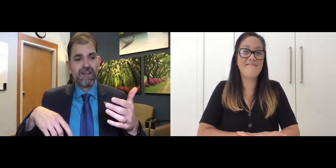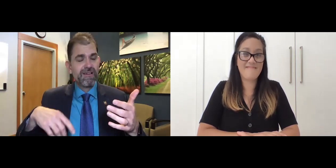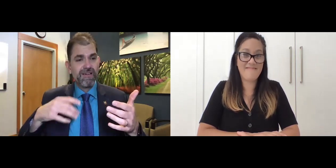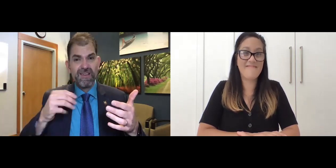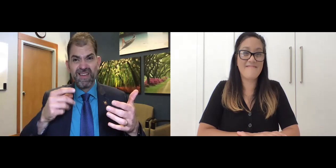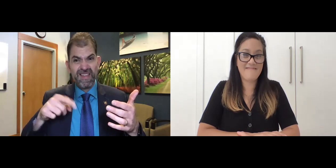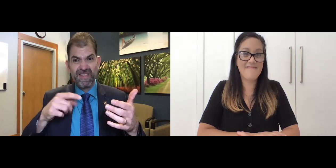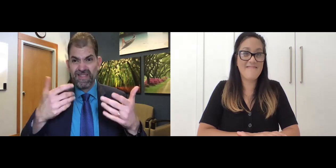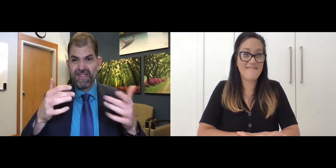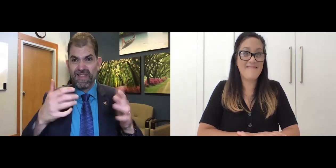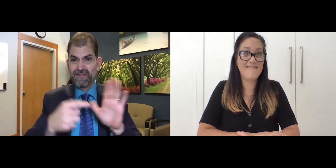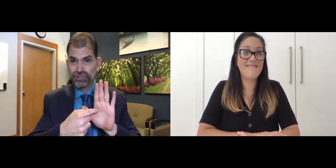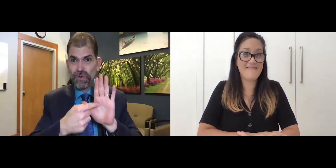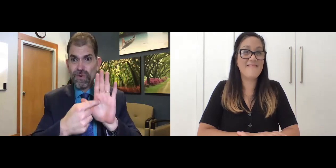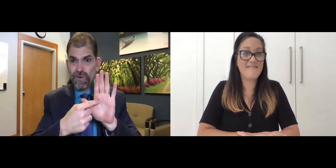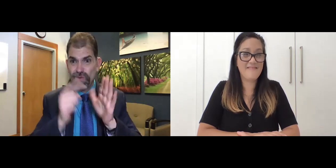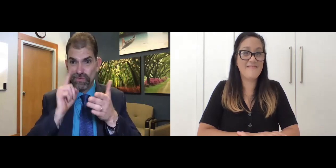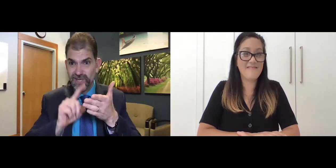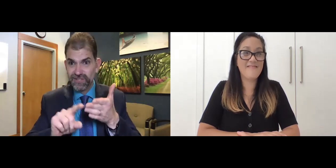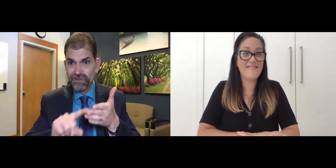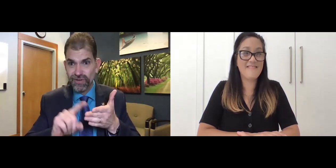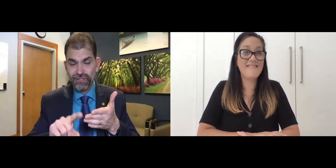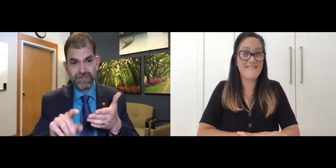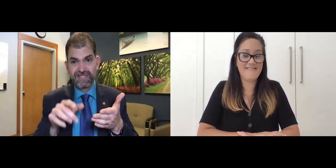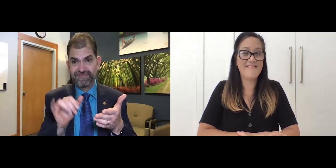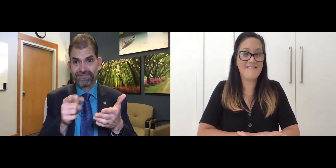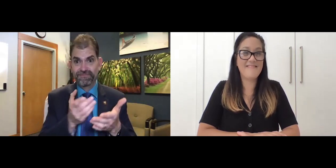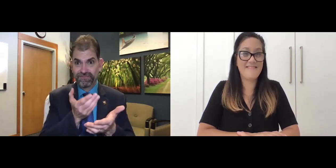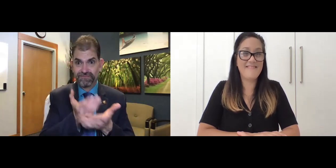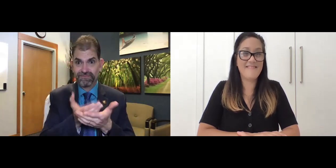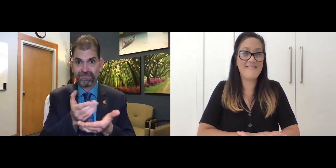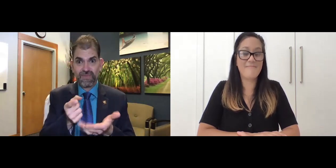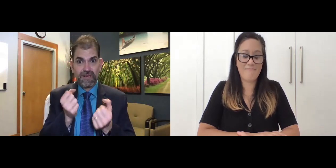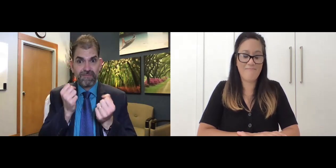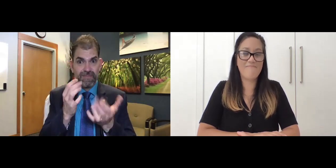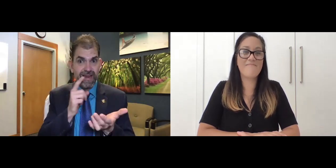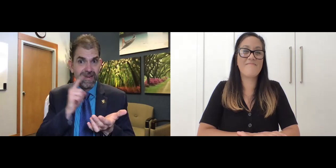population that we work with and research has demonstrated this,